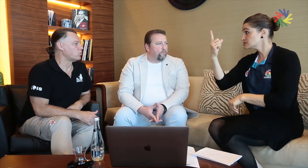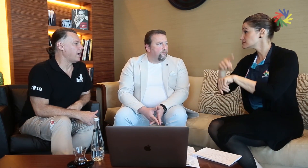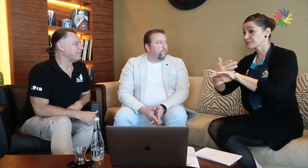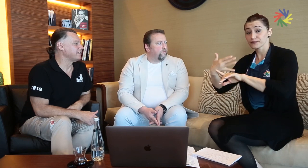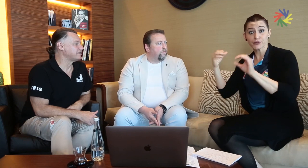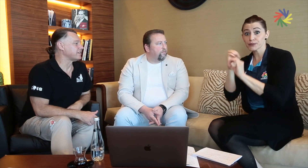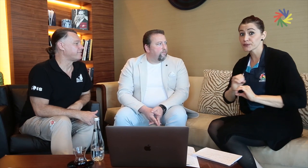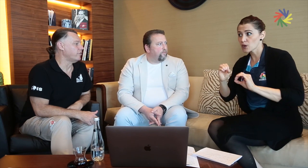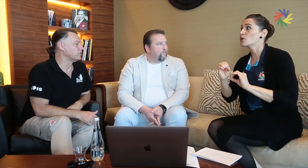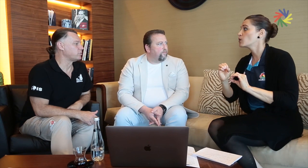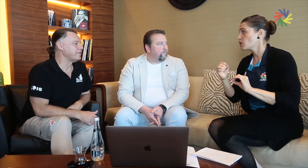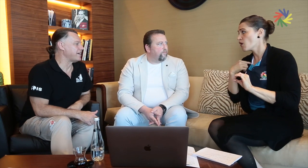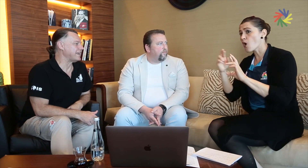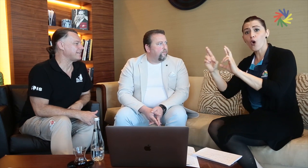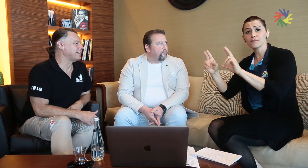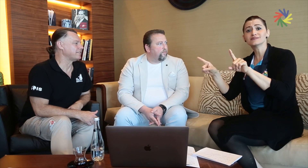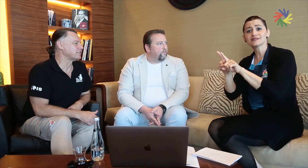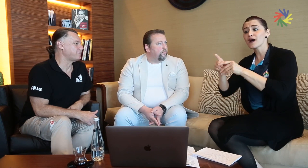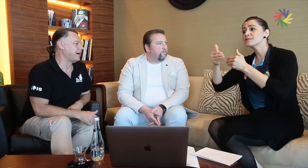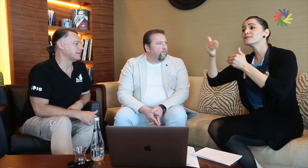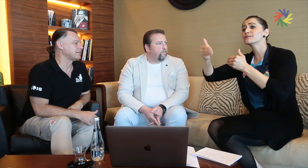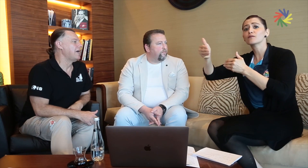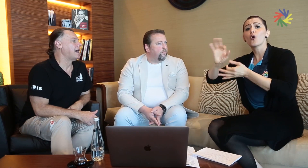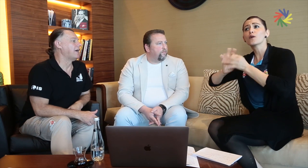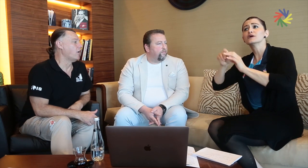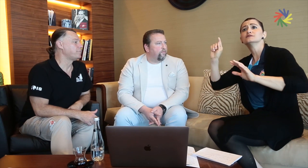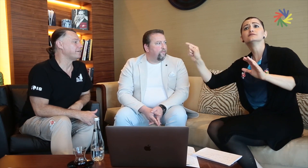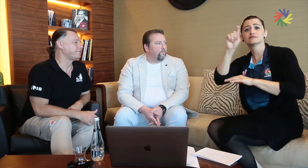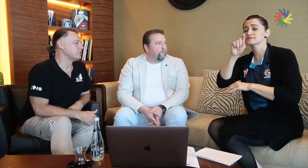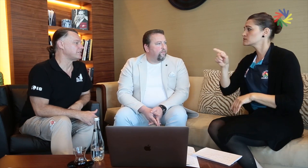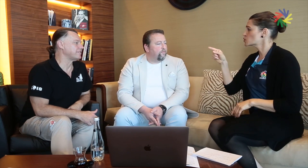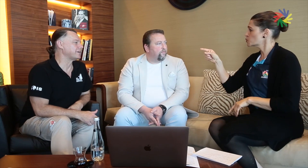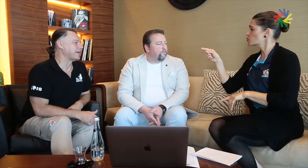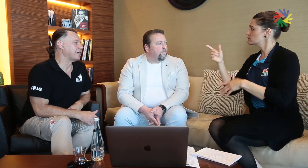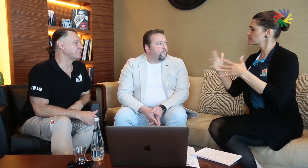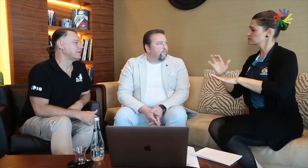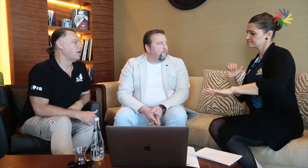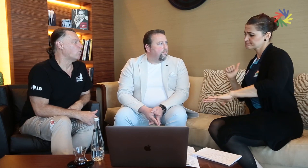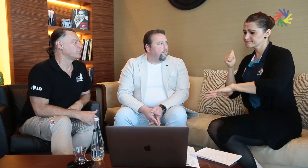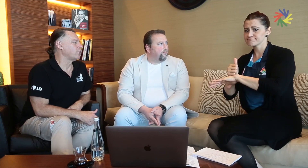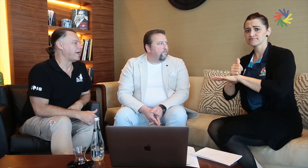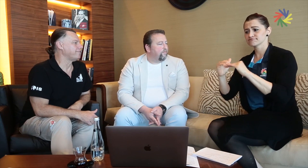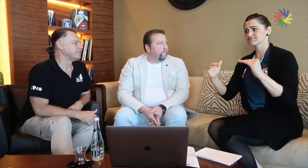It is the first time ever and I sincerely hope it will be continued for future Games.